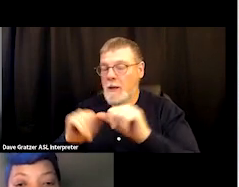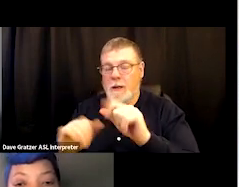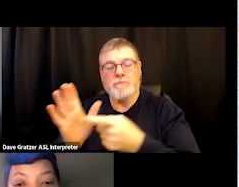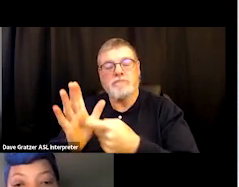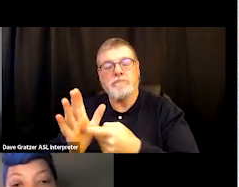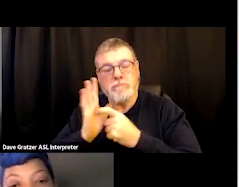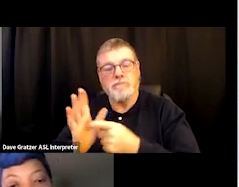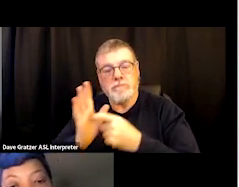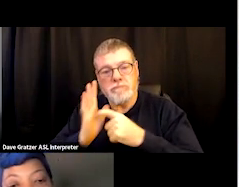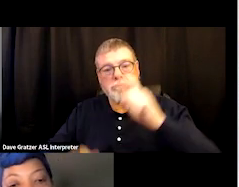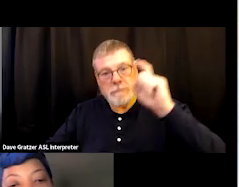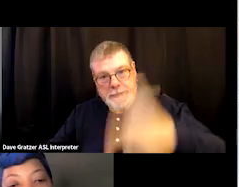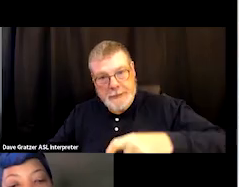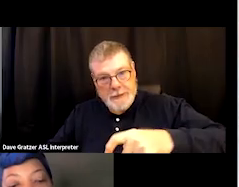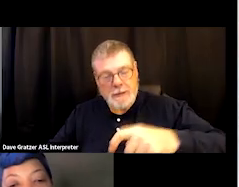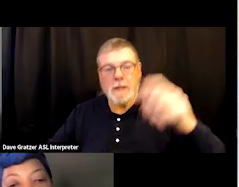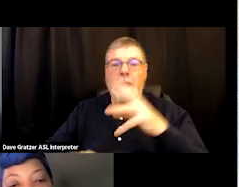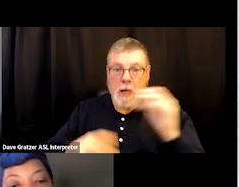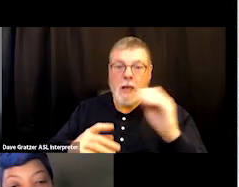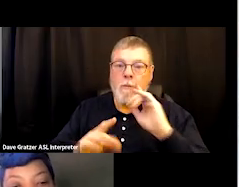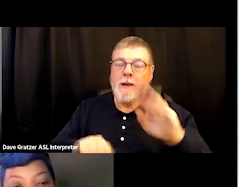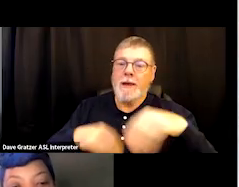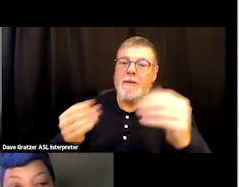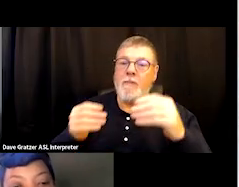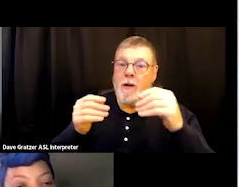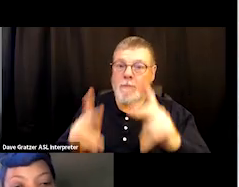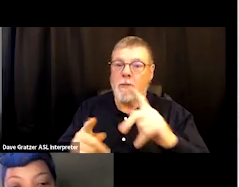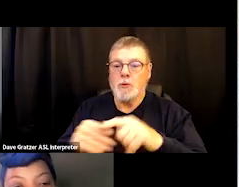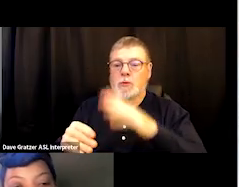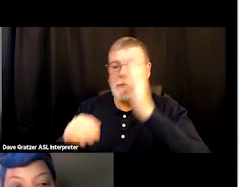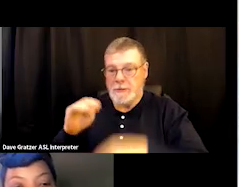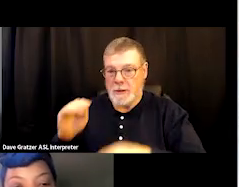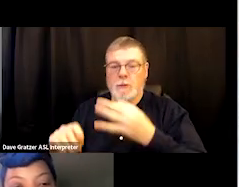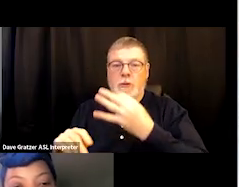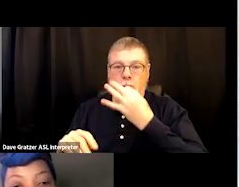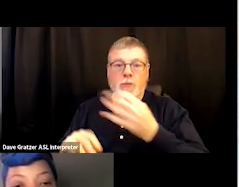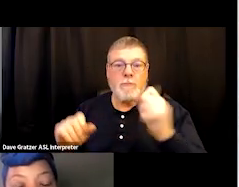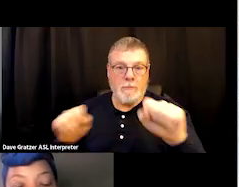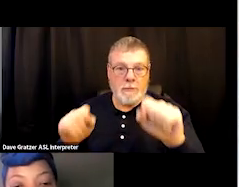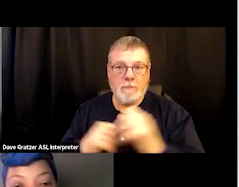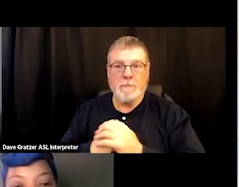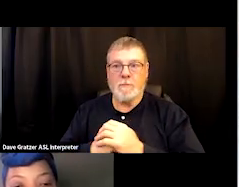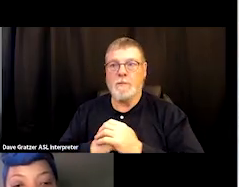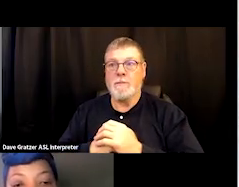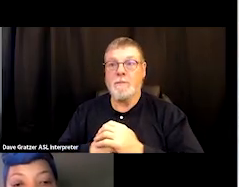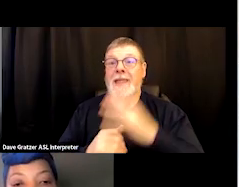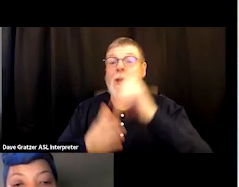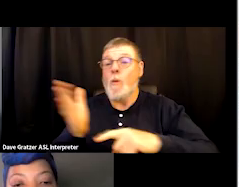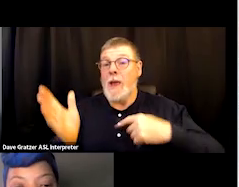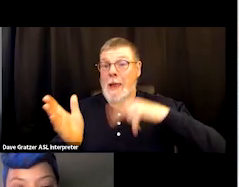And it will give you the opportunity to get it done as early as possible. And what I mean by get it done,